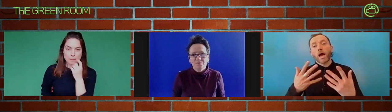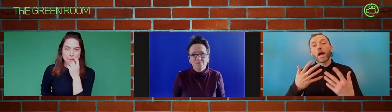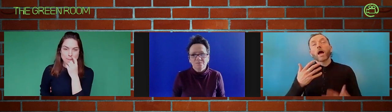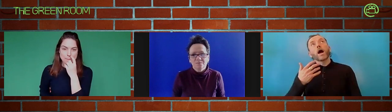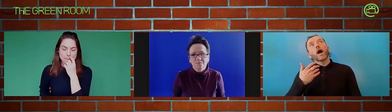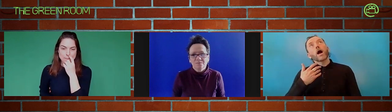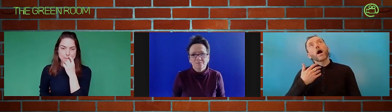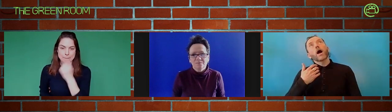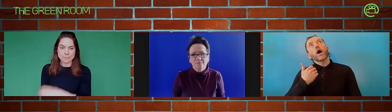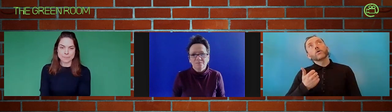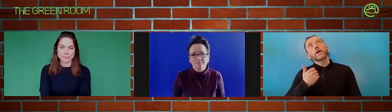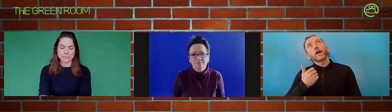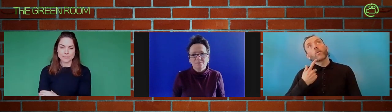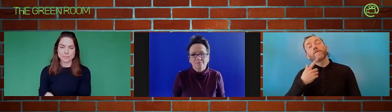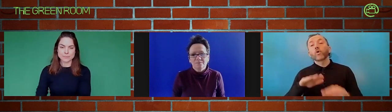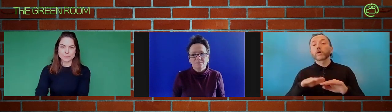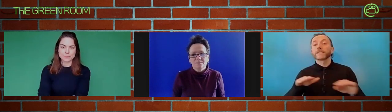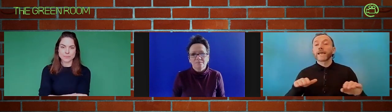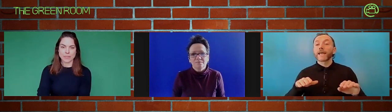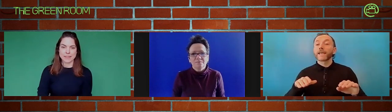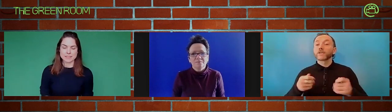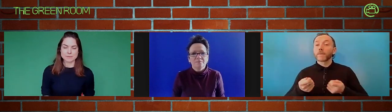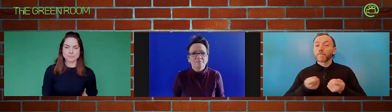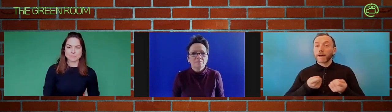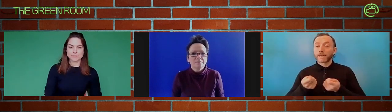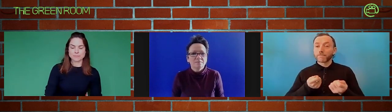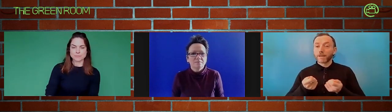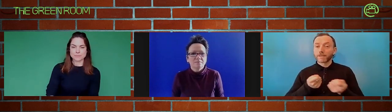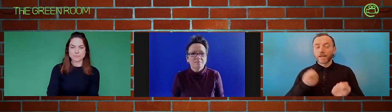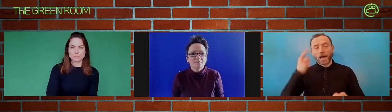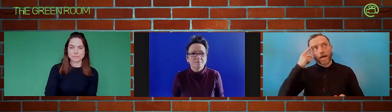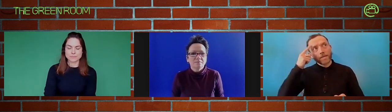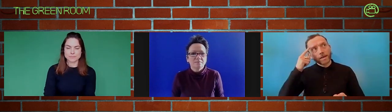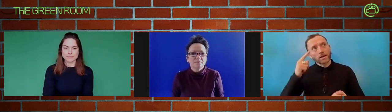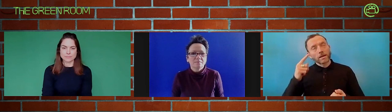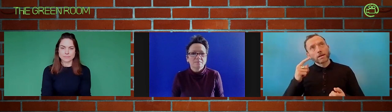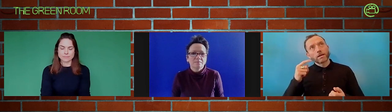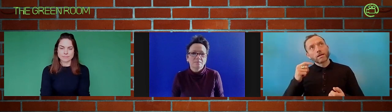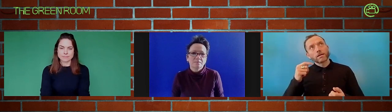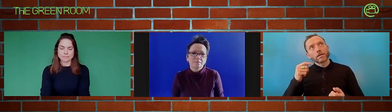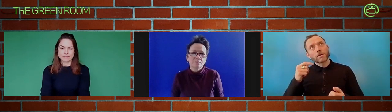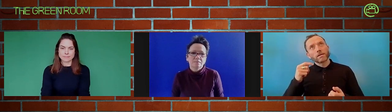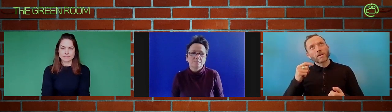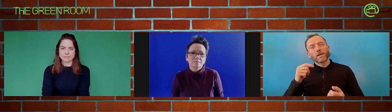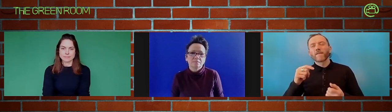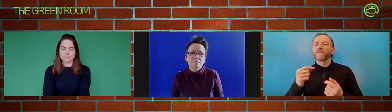I think it's, first of all, it's just it's knowing that it's actually a job. I think that's one of the main